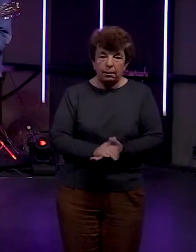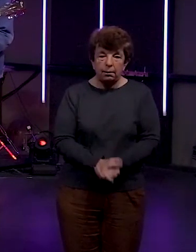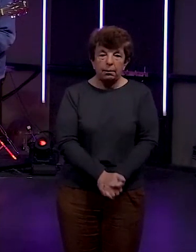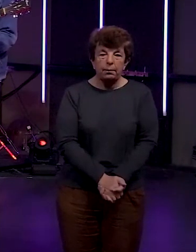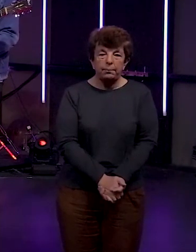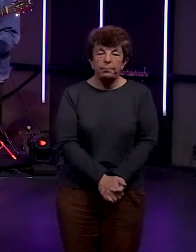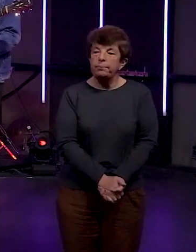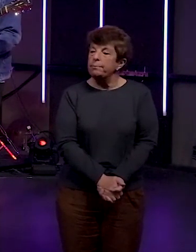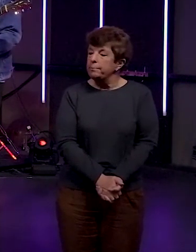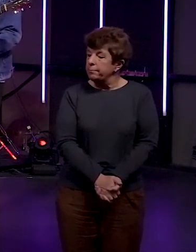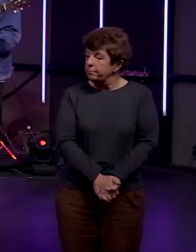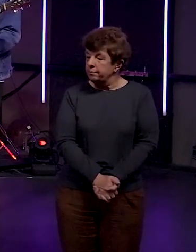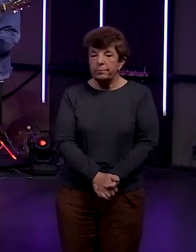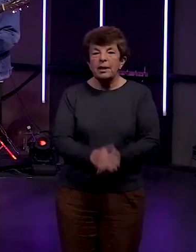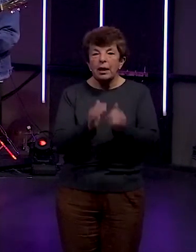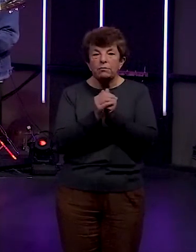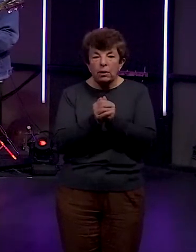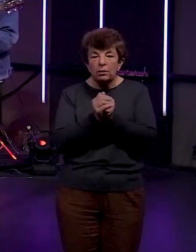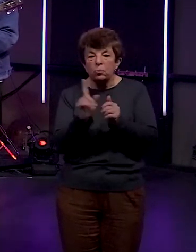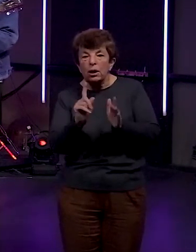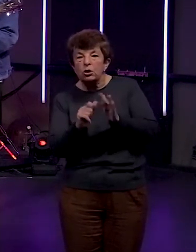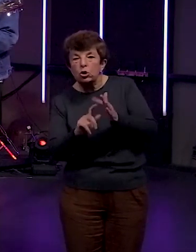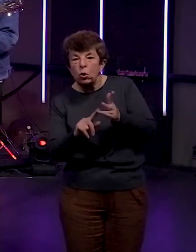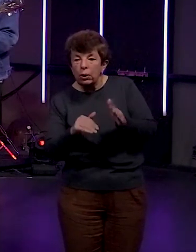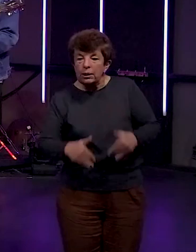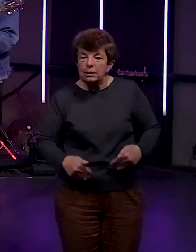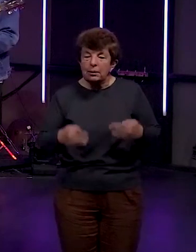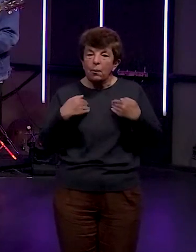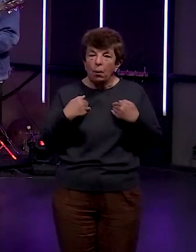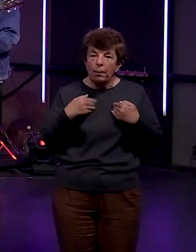Friends what we're gonna do this morning before we continue